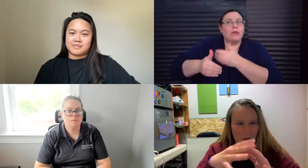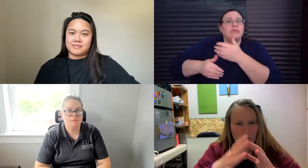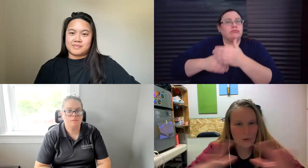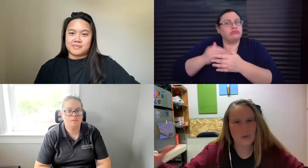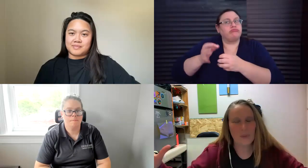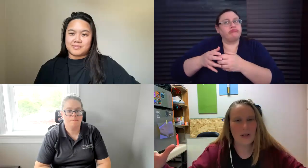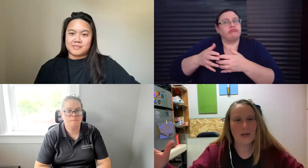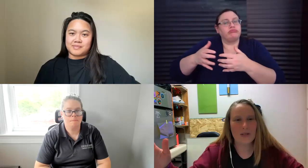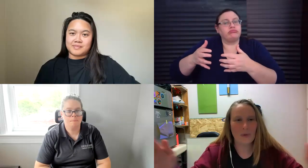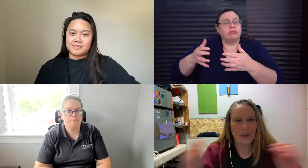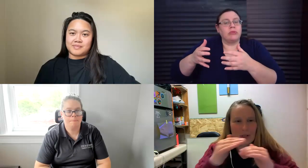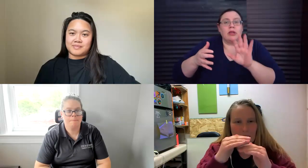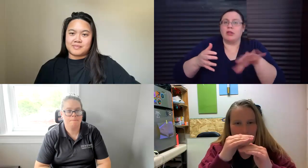Don't do too many things at once.